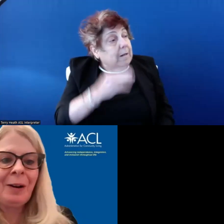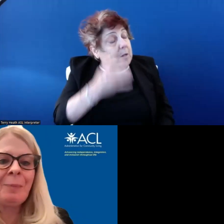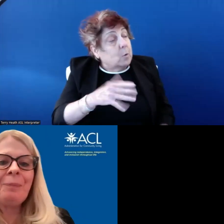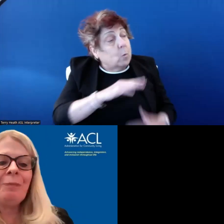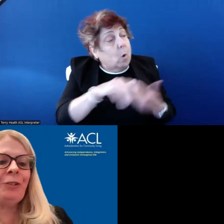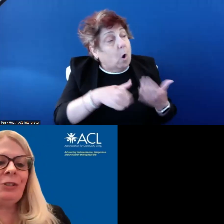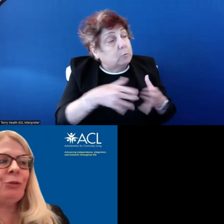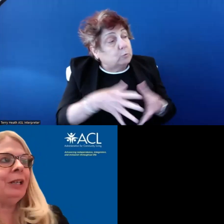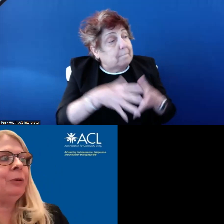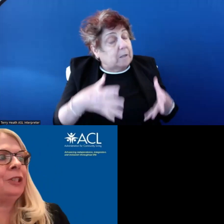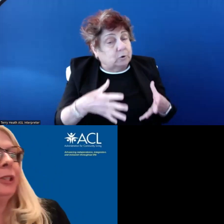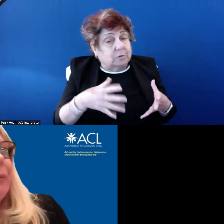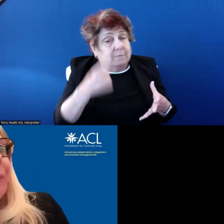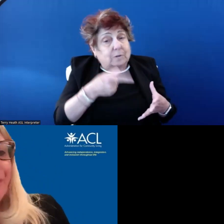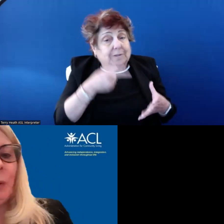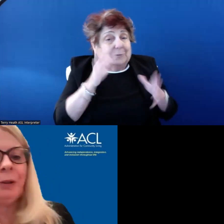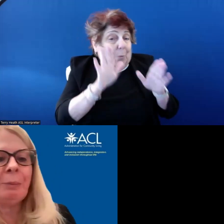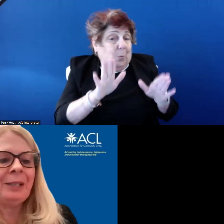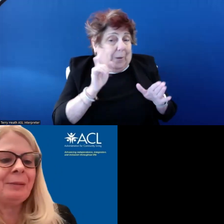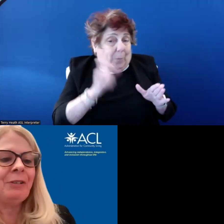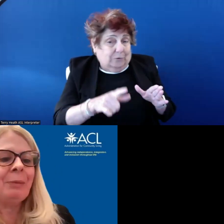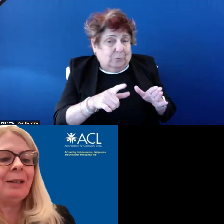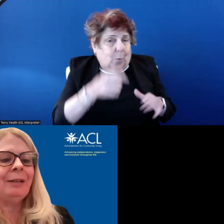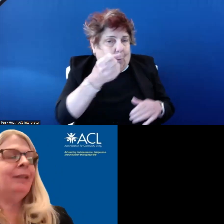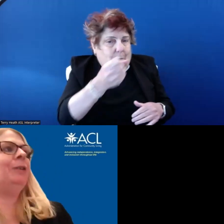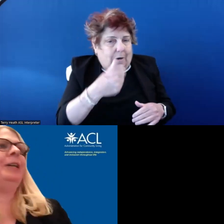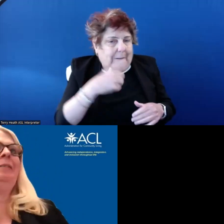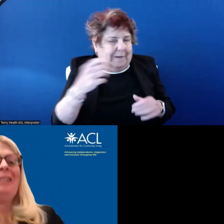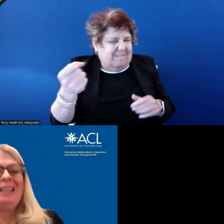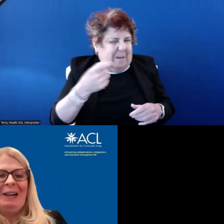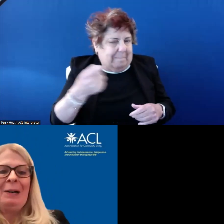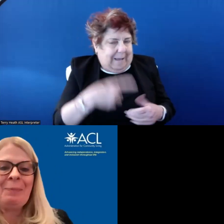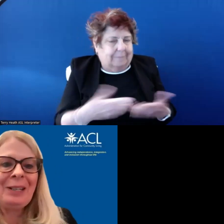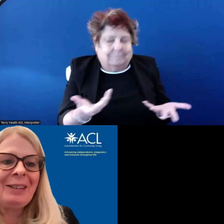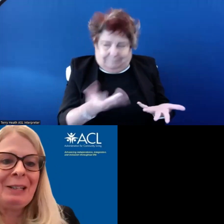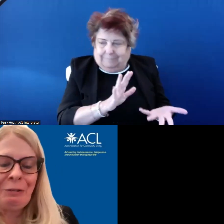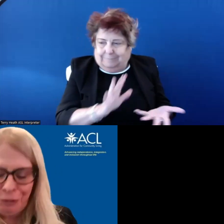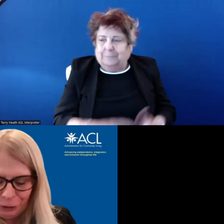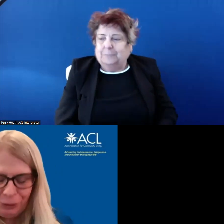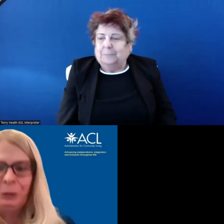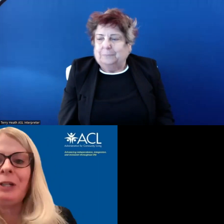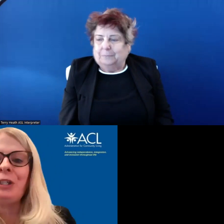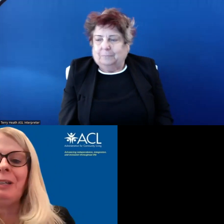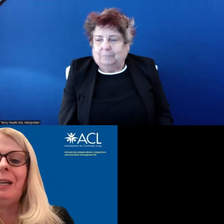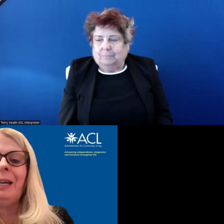For this great question. Hold on, I'm getting some feedback. OK. Thank you for this great question.